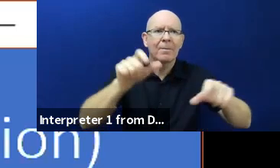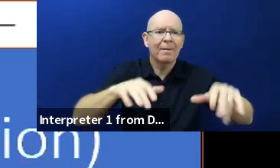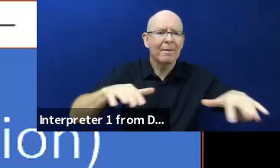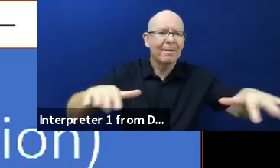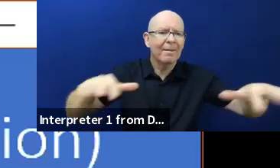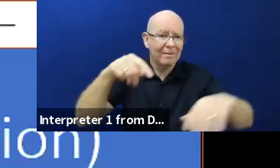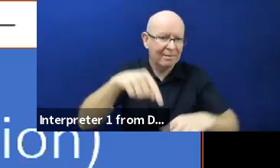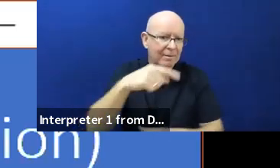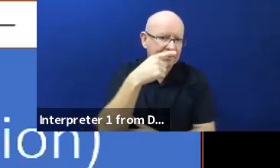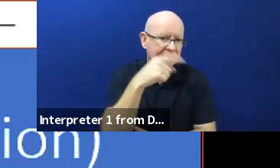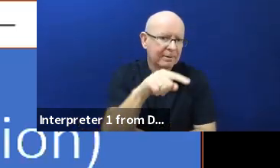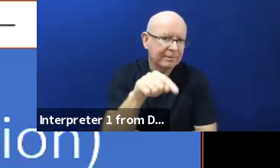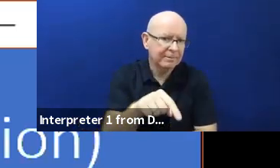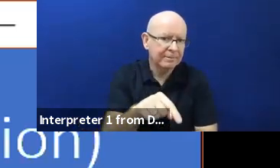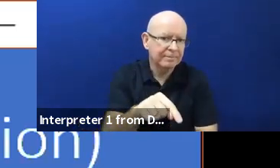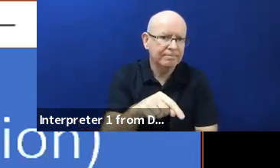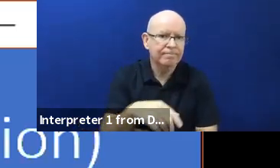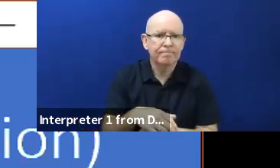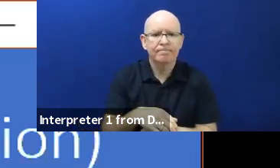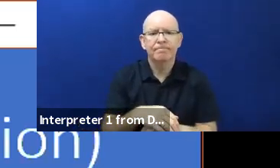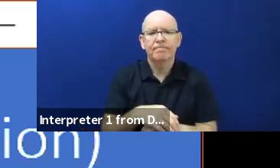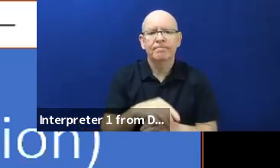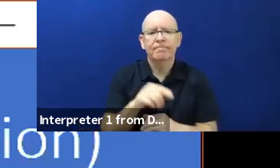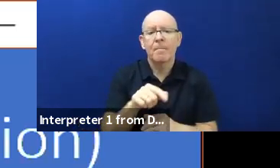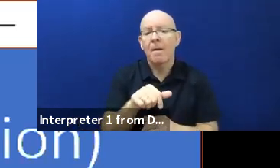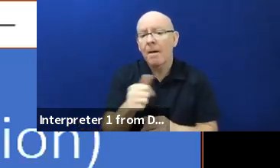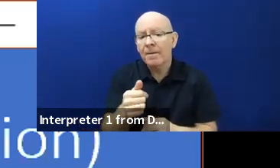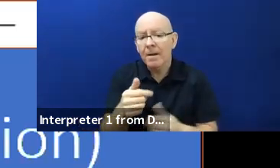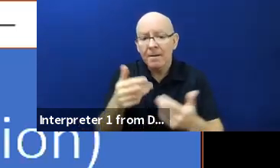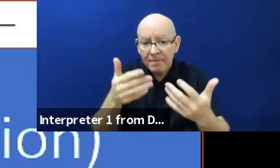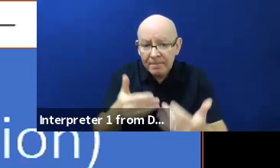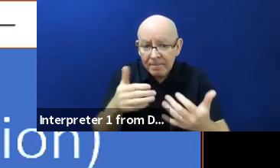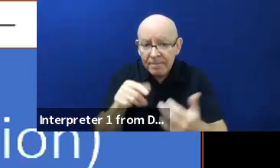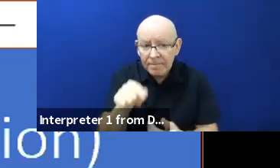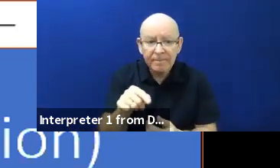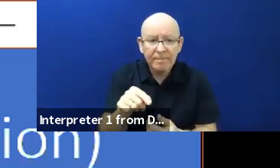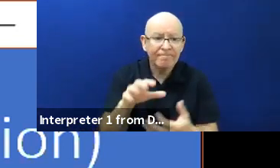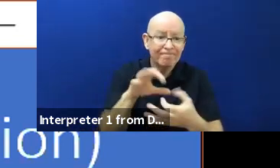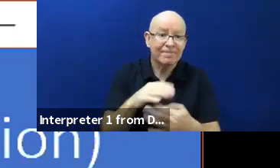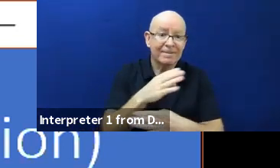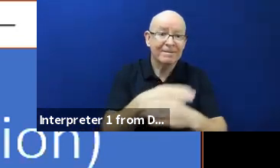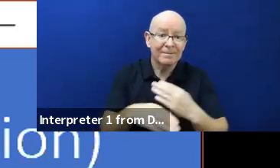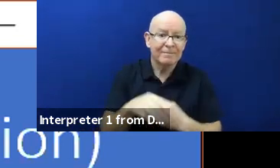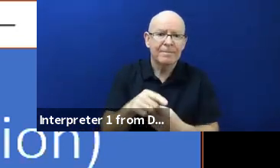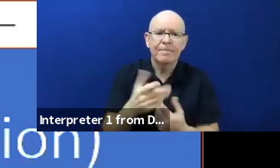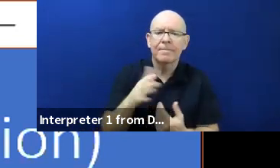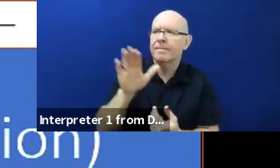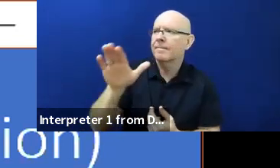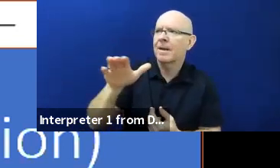reveals that there are many persons who have mild disabilities and cannot register and a few of them